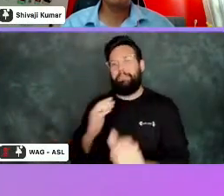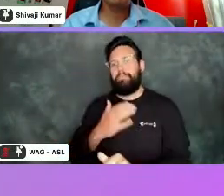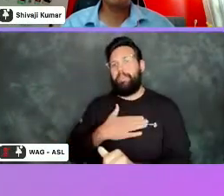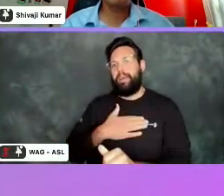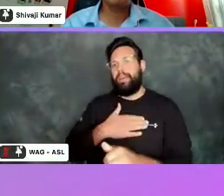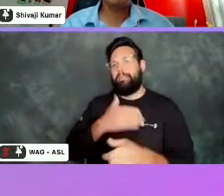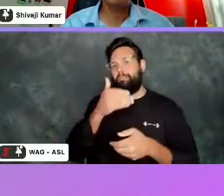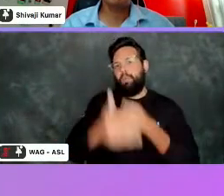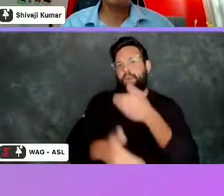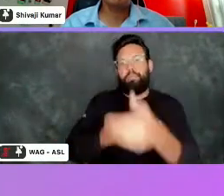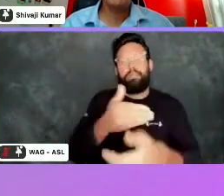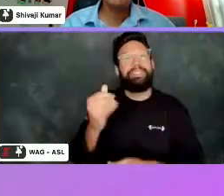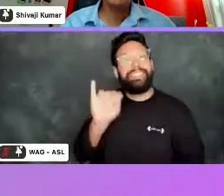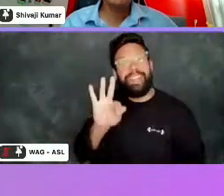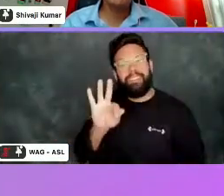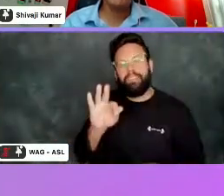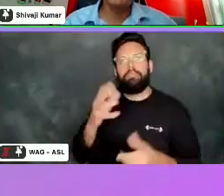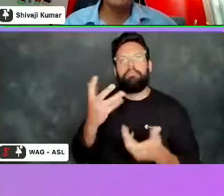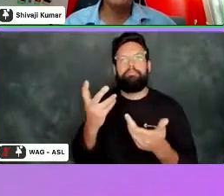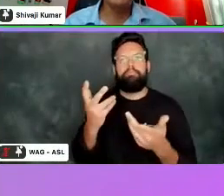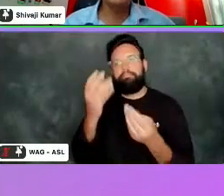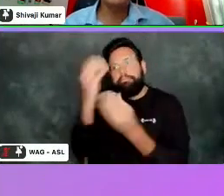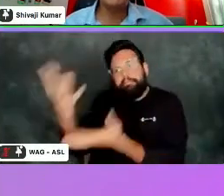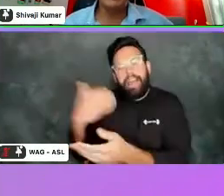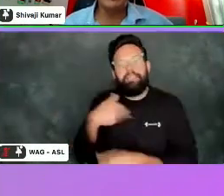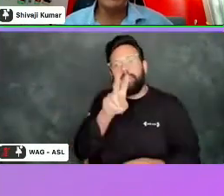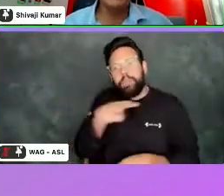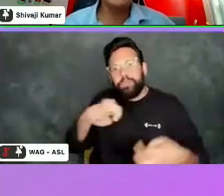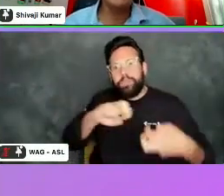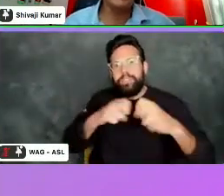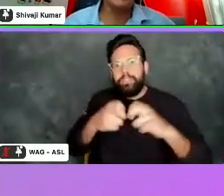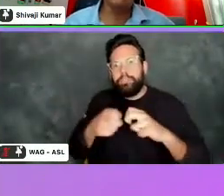Let me know what you think. Yeah, thank you Harris.